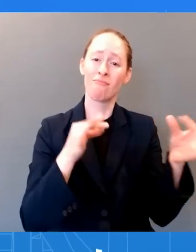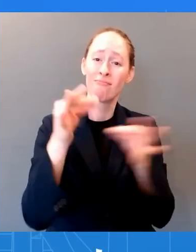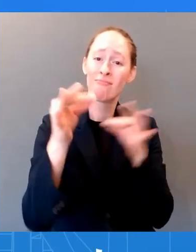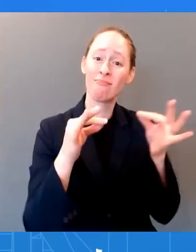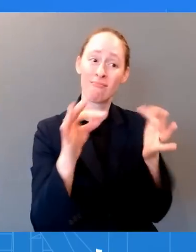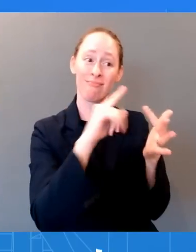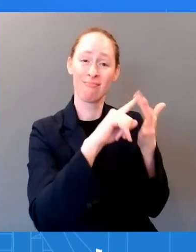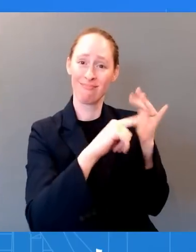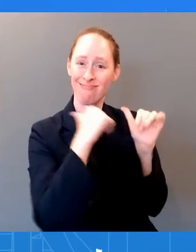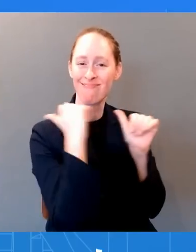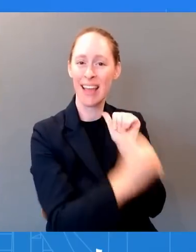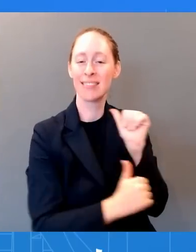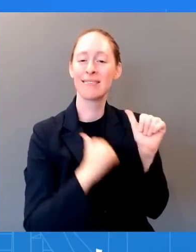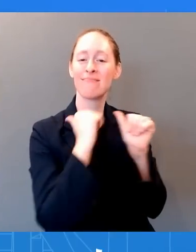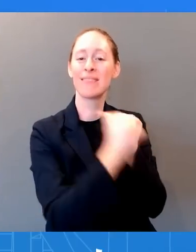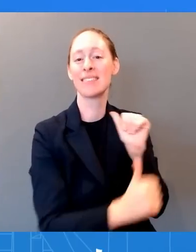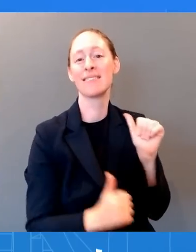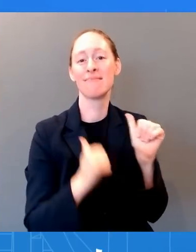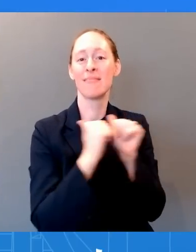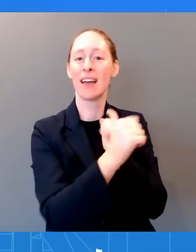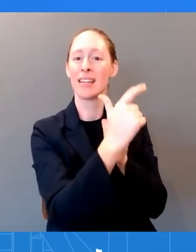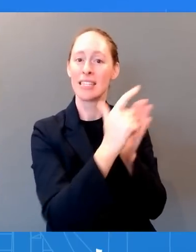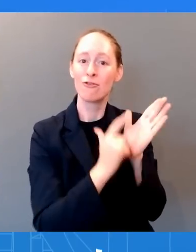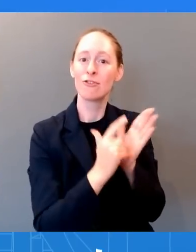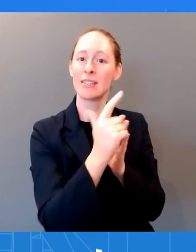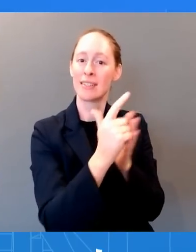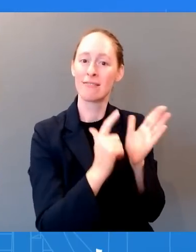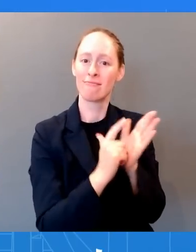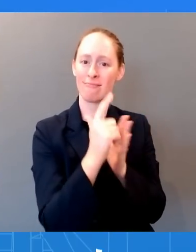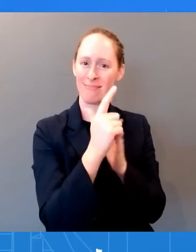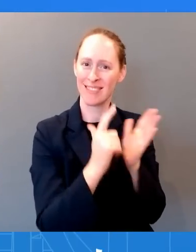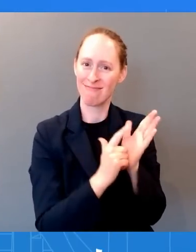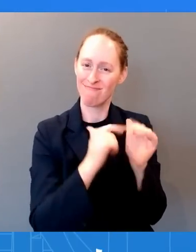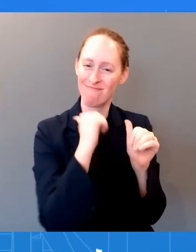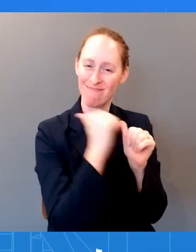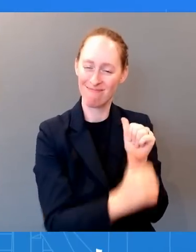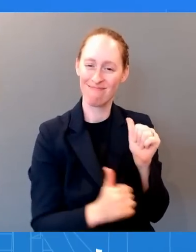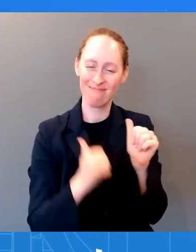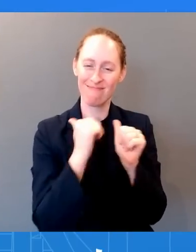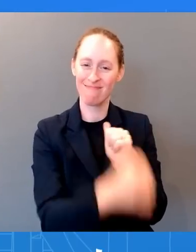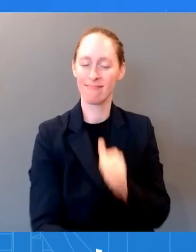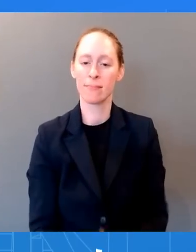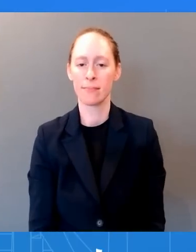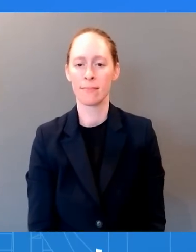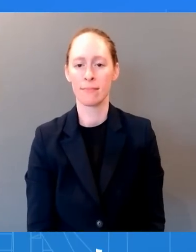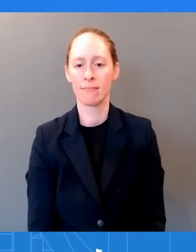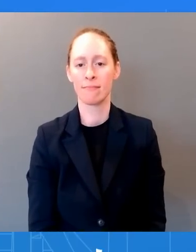the President will host a Cabinet meeting here; host an Inflation Reduction Act celebration event at the White House,